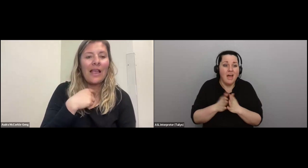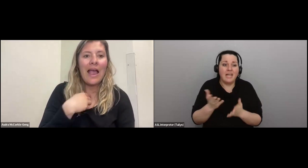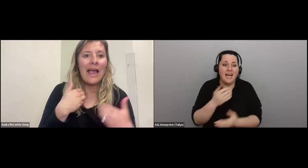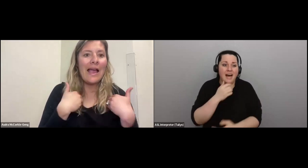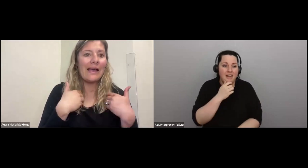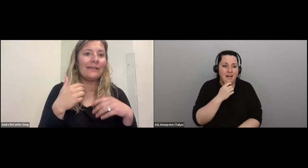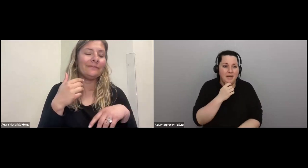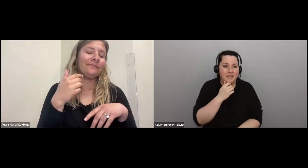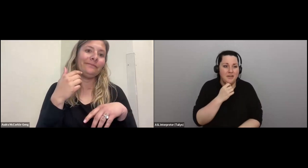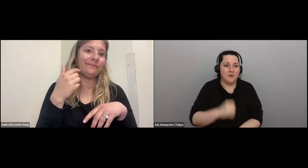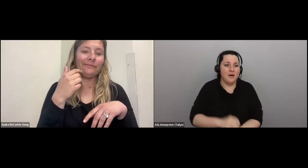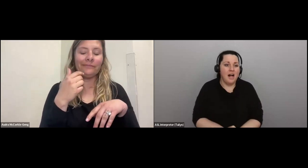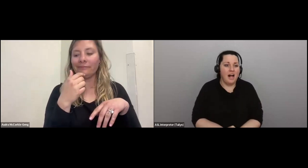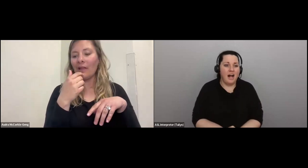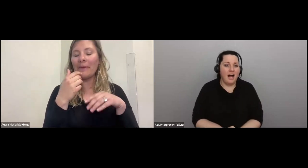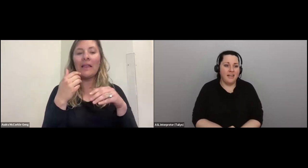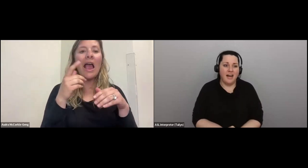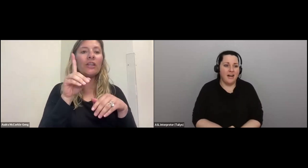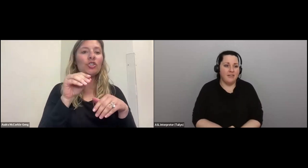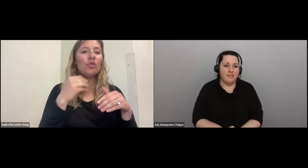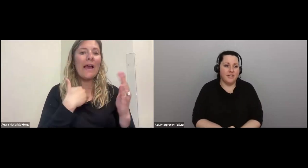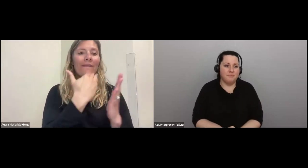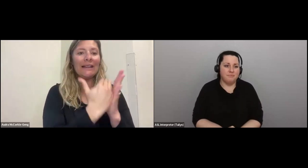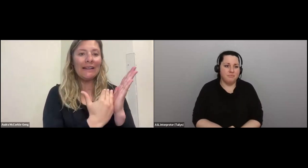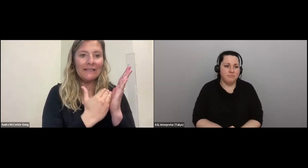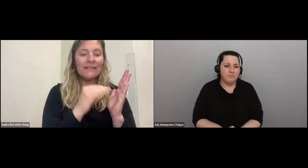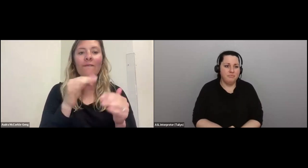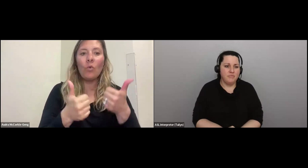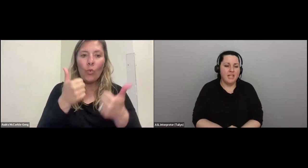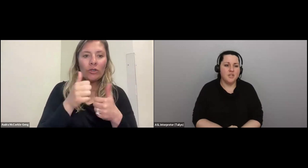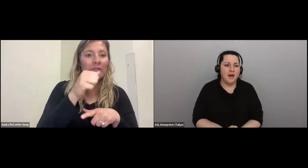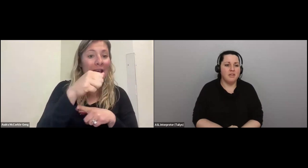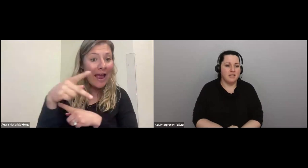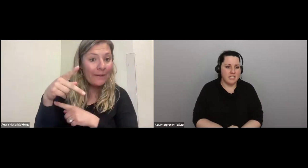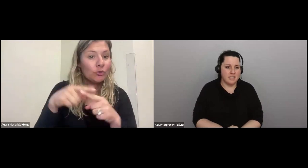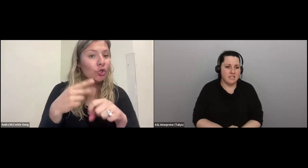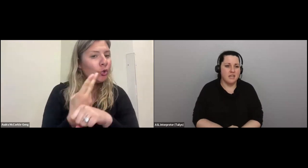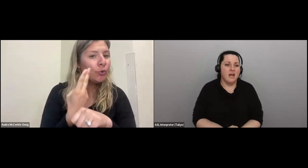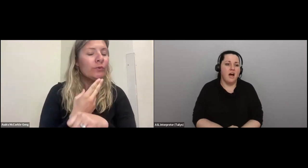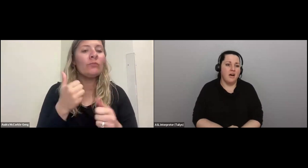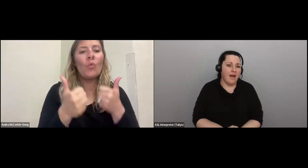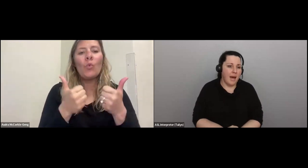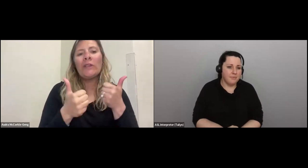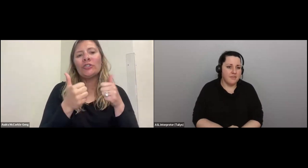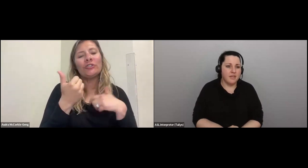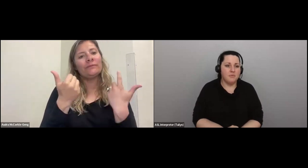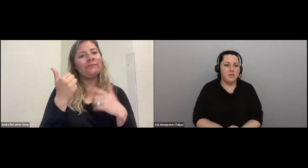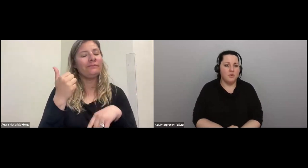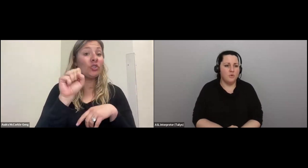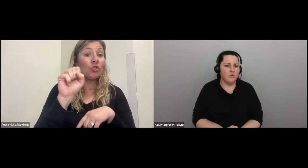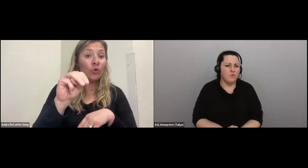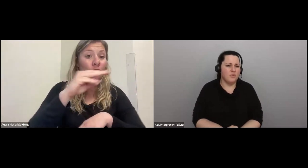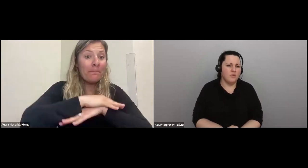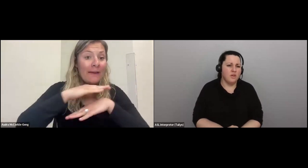ASL Interpreter (Tailyn): yeah, I can go. I have I do have a list of apps that can be used